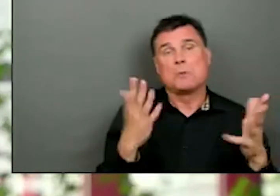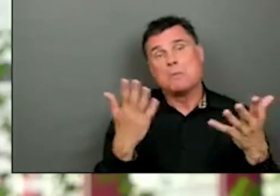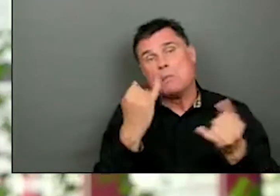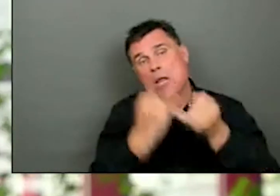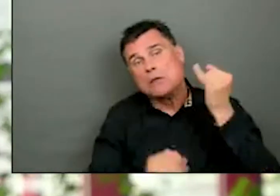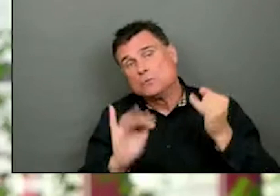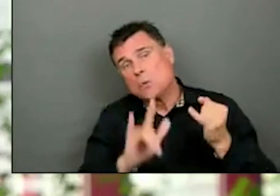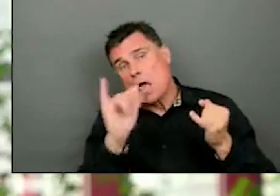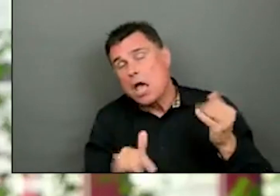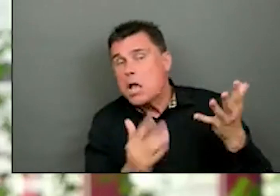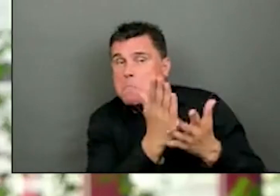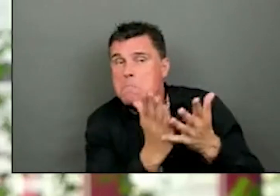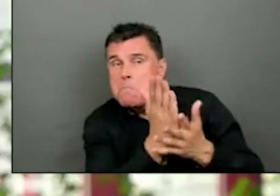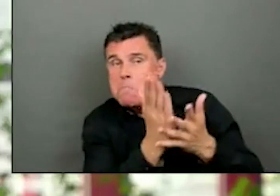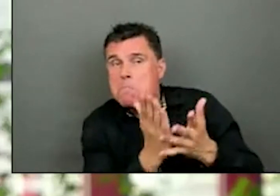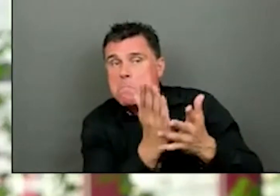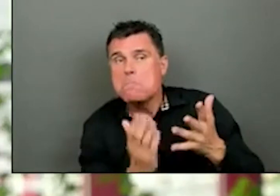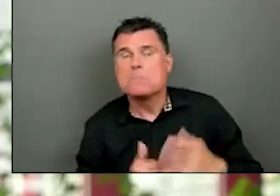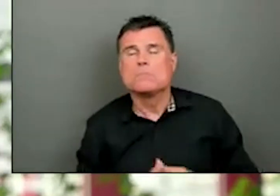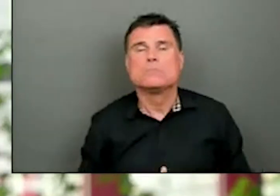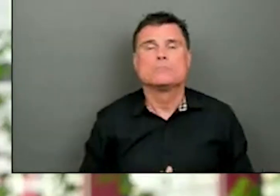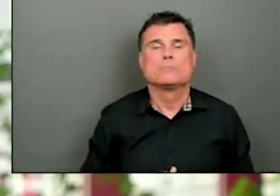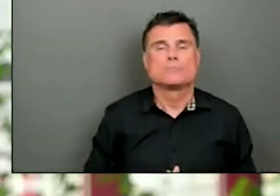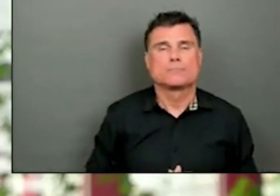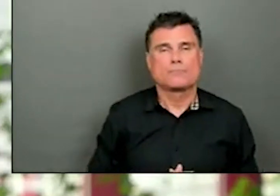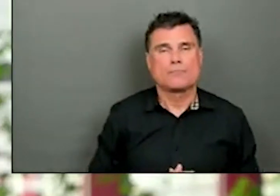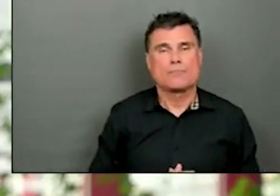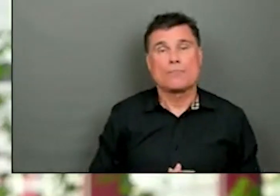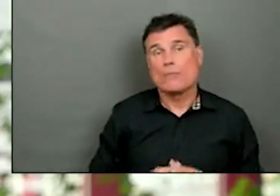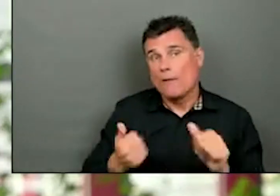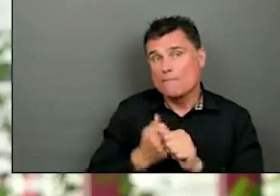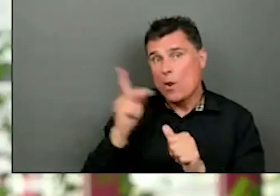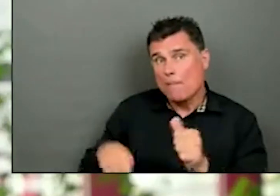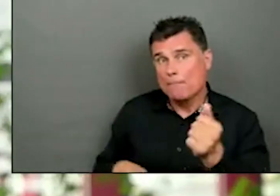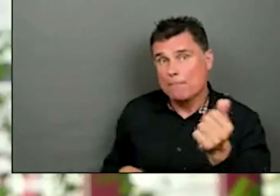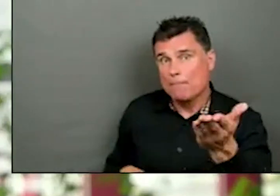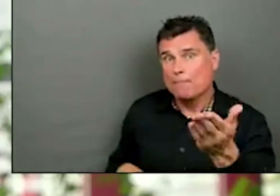do you have a follow-up and i hope i'm not too obviously even if we can get an answer from my